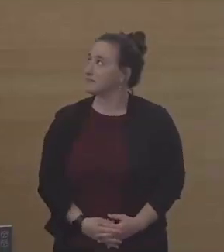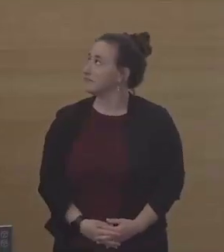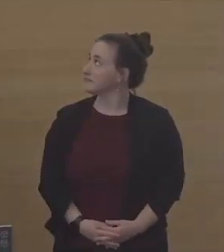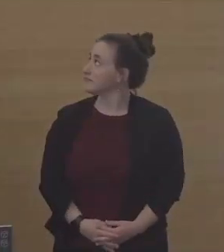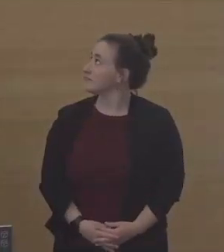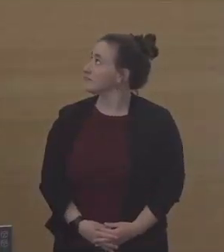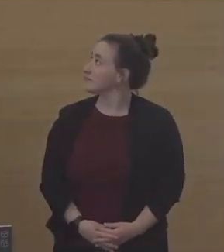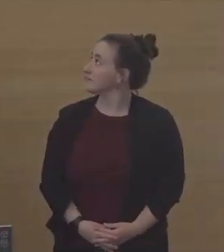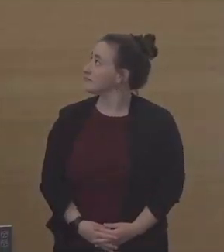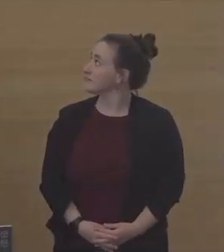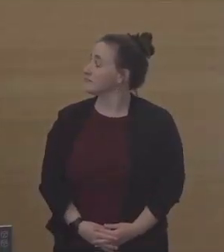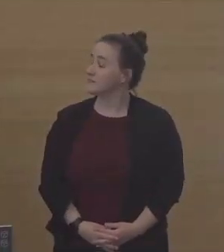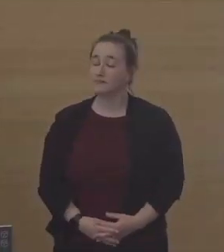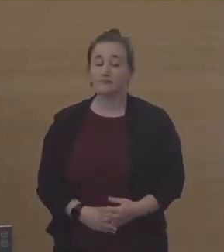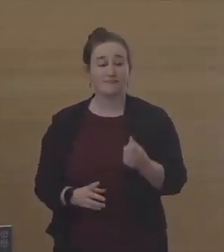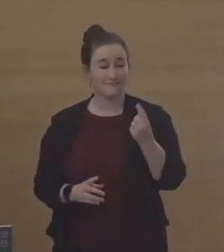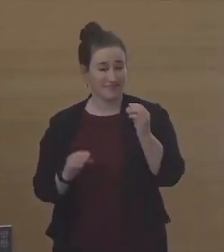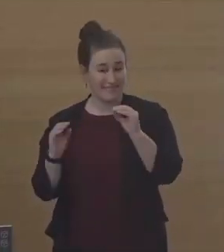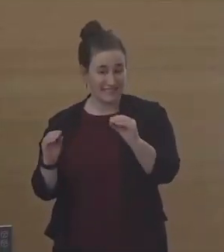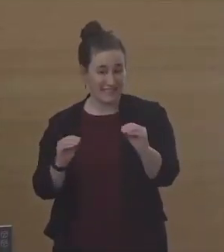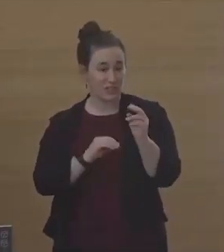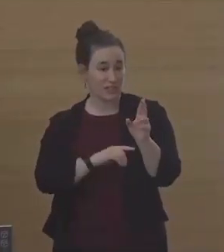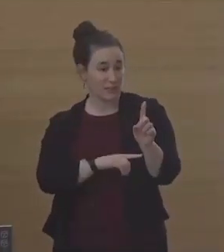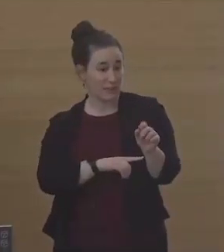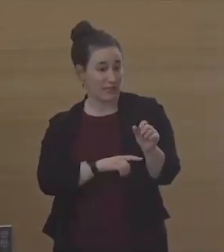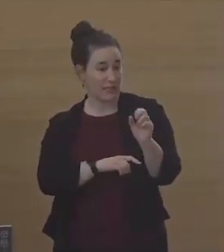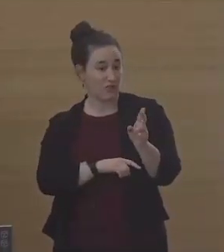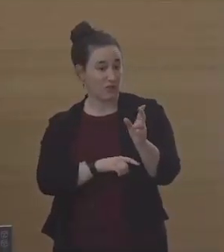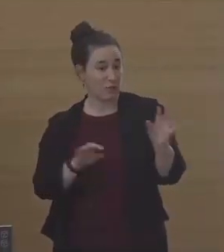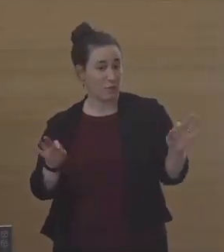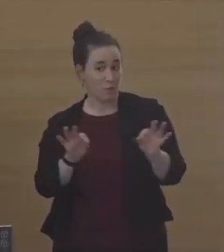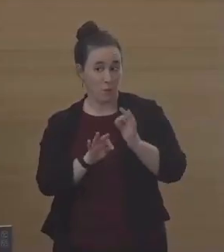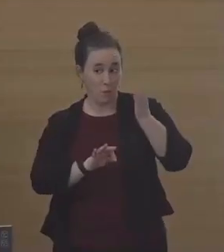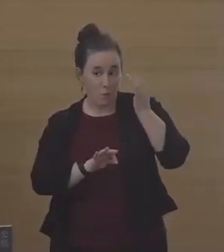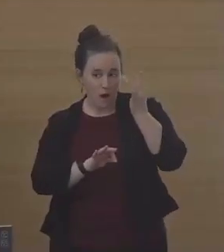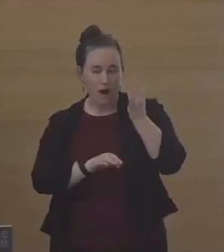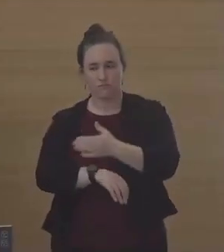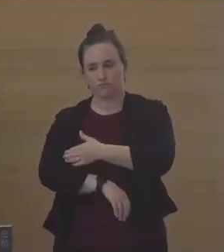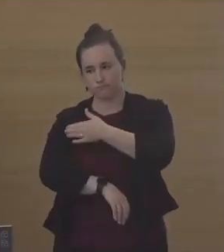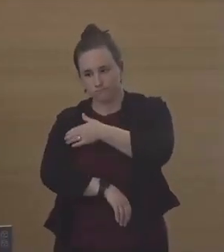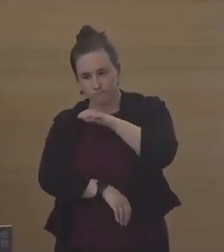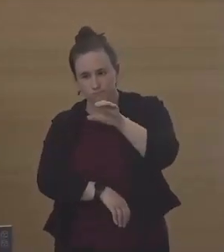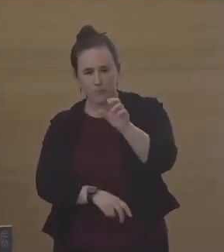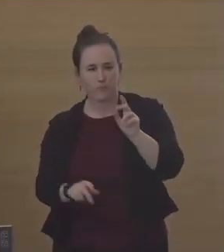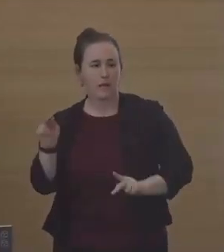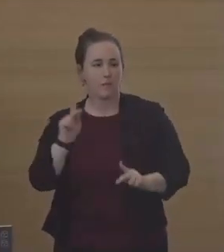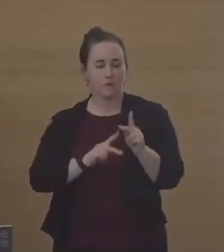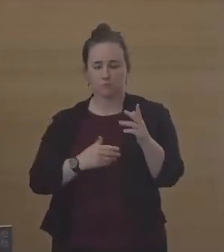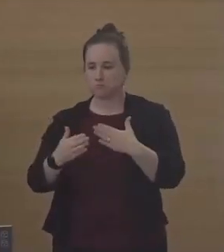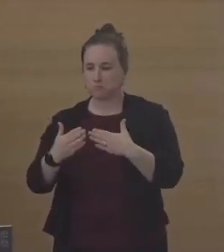Teaching disability history is important because it empowers people with and without disabilities.